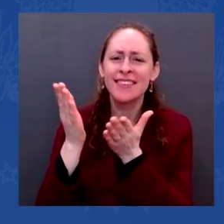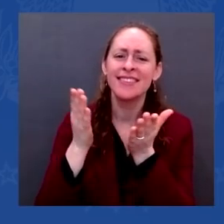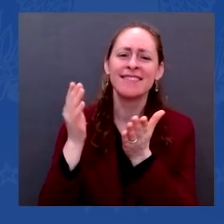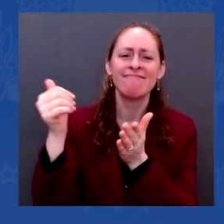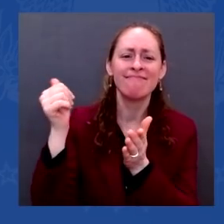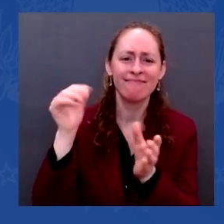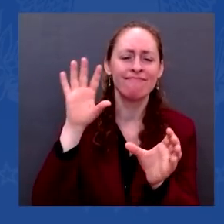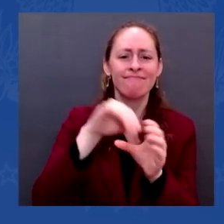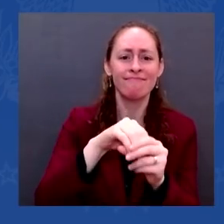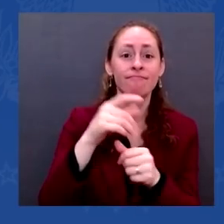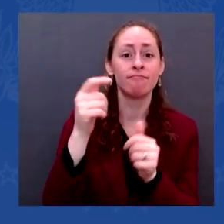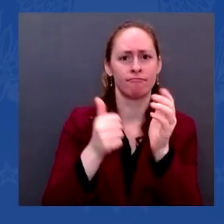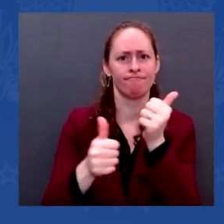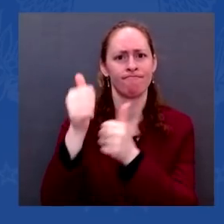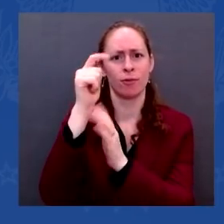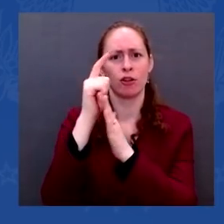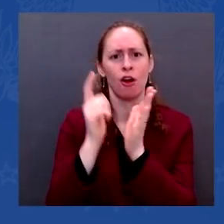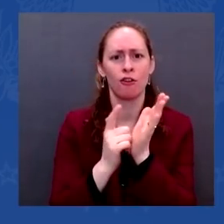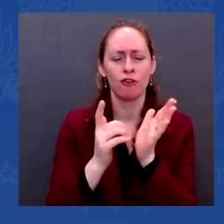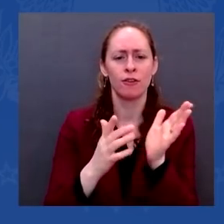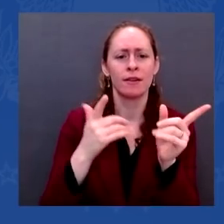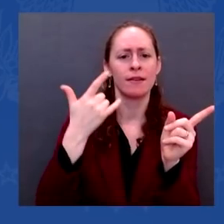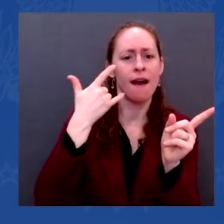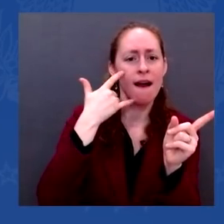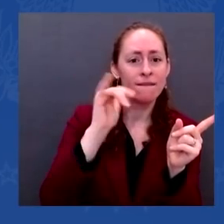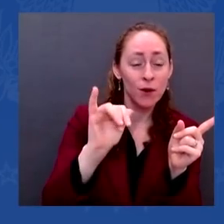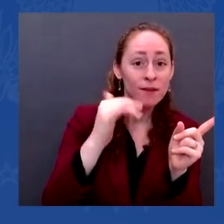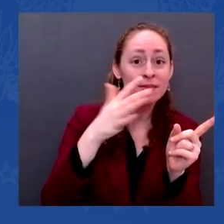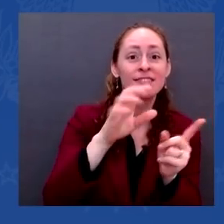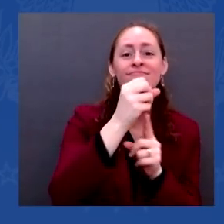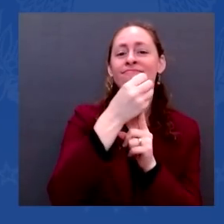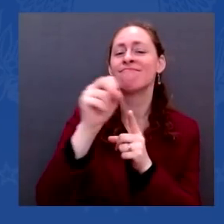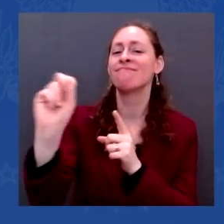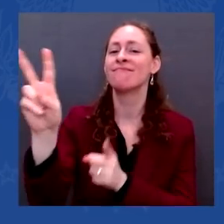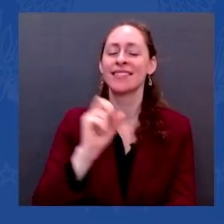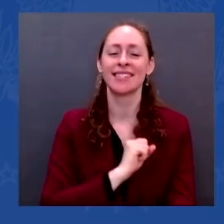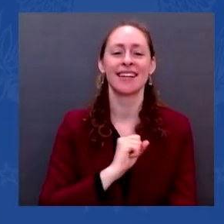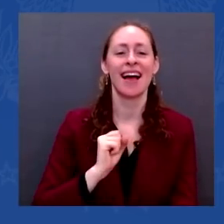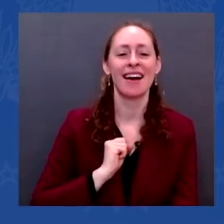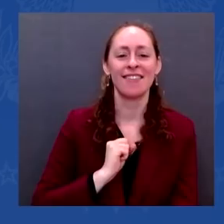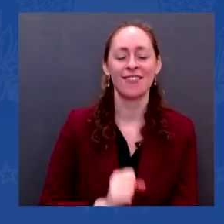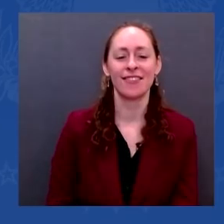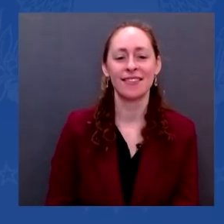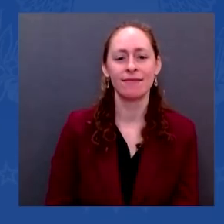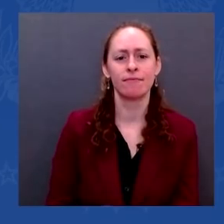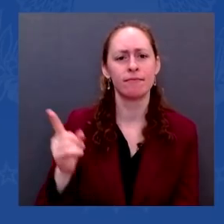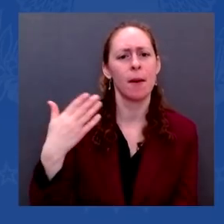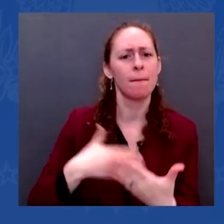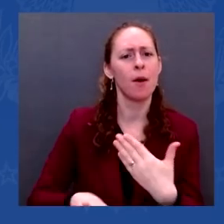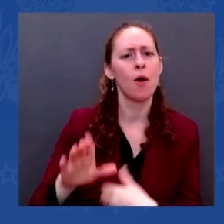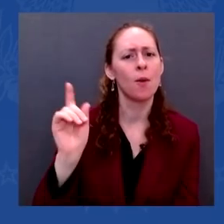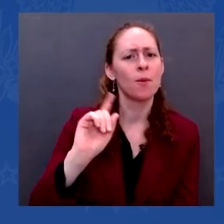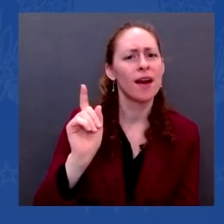Vice President Harris was born in Oakland, California, to parents who immigrated from India and Jamaica.